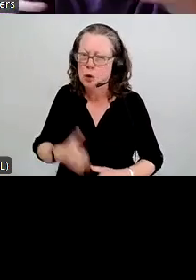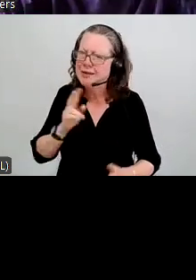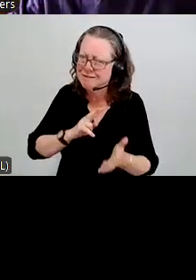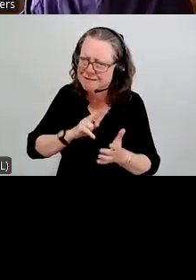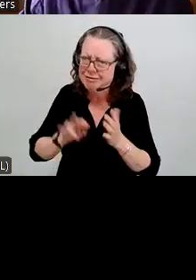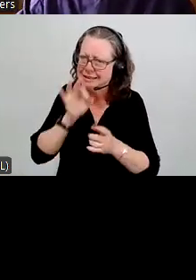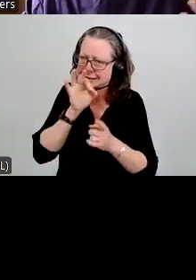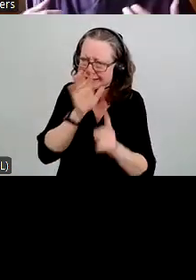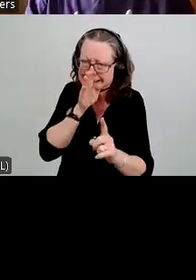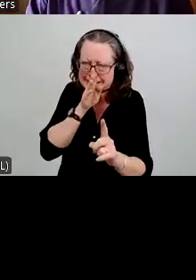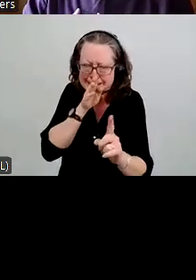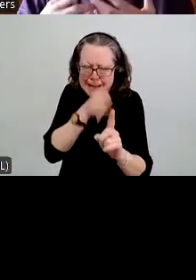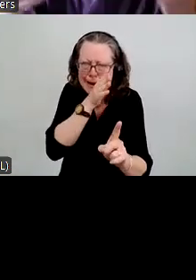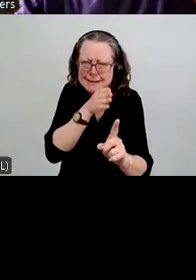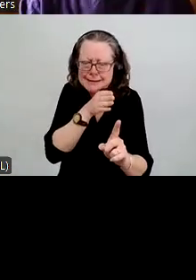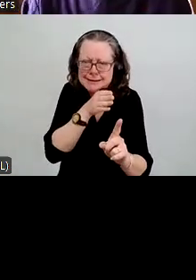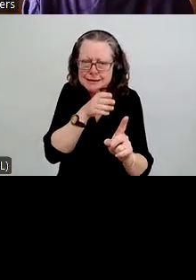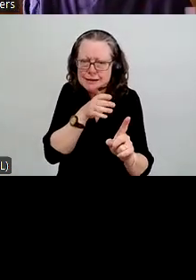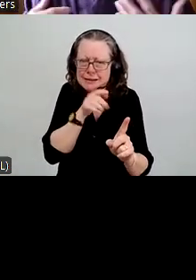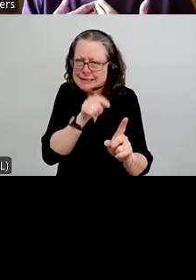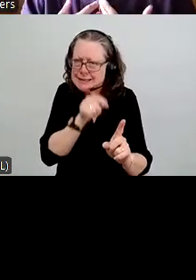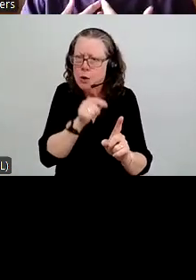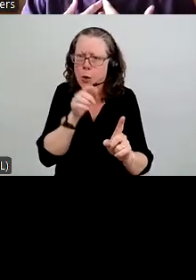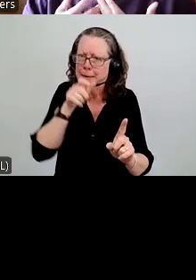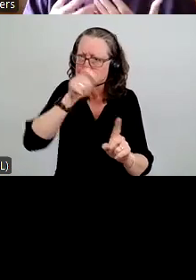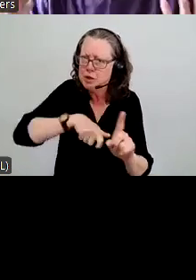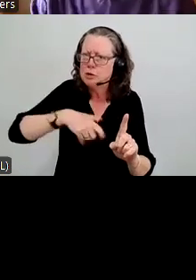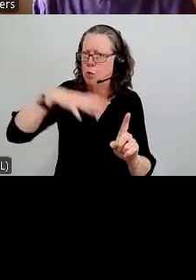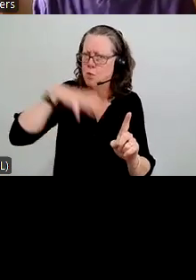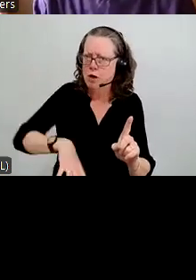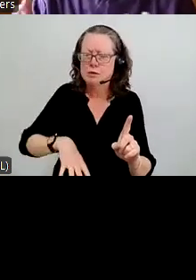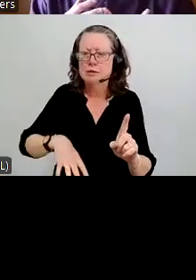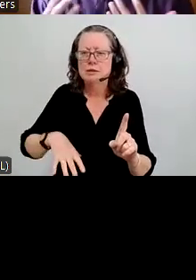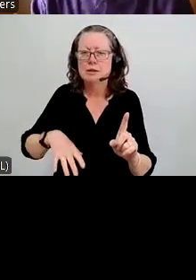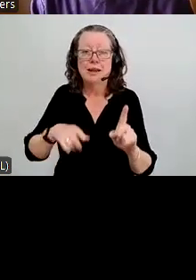really wide and just trying to do generic adverts to everybody,